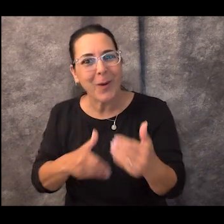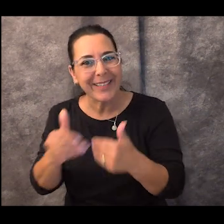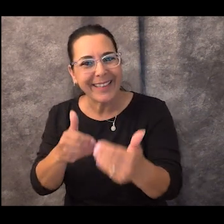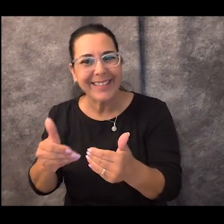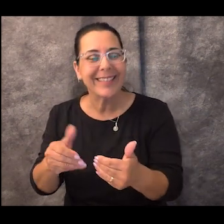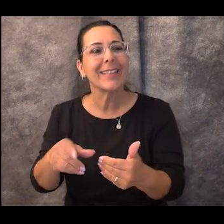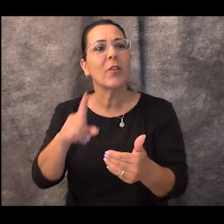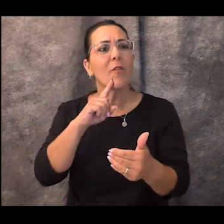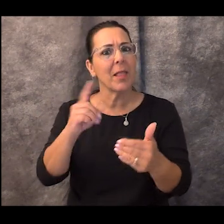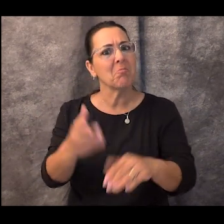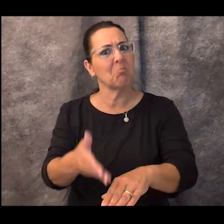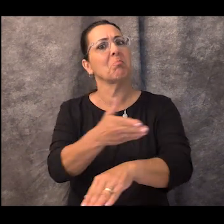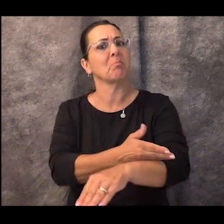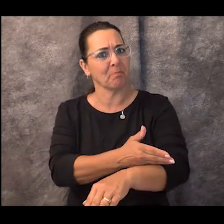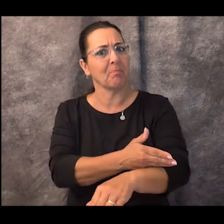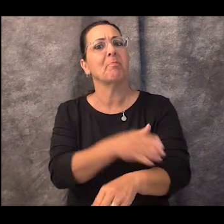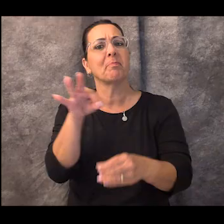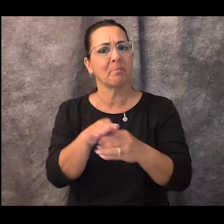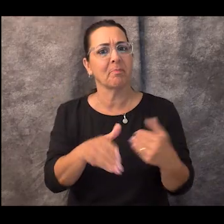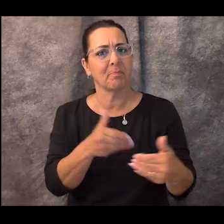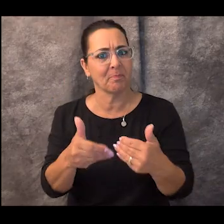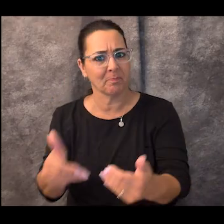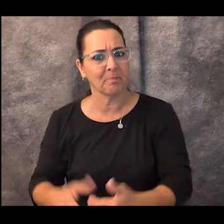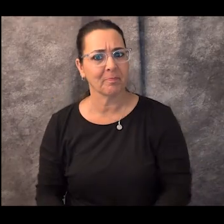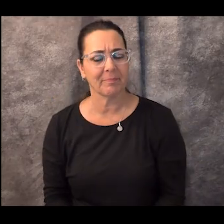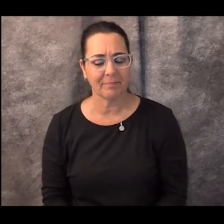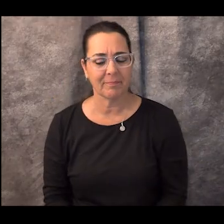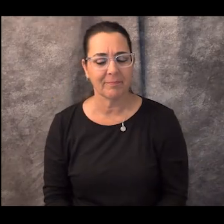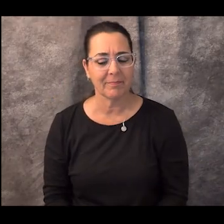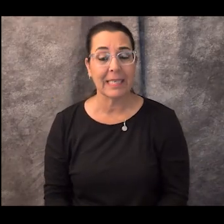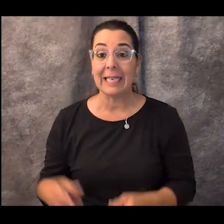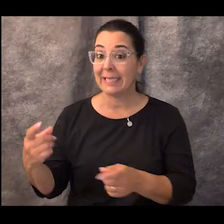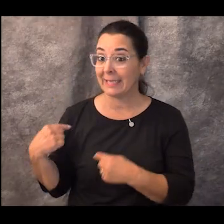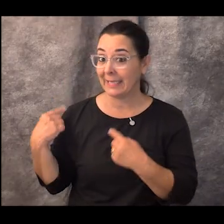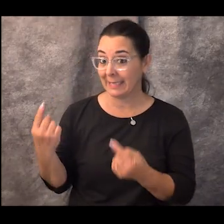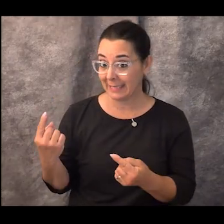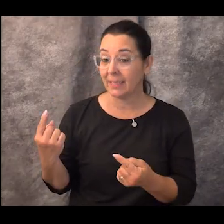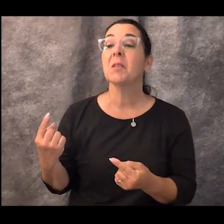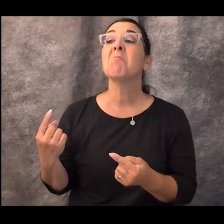And I think what we've seen in the last few years since then is some of those things becoming more permanent changes